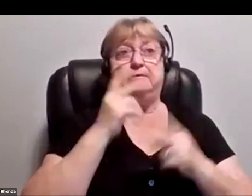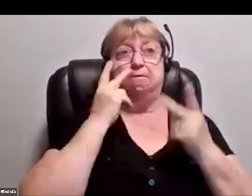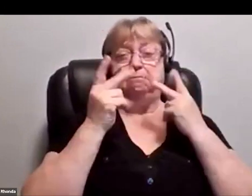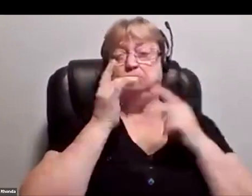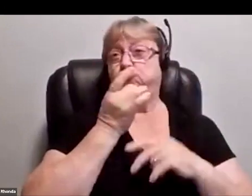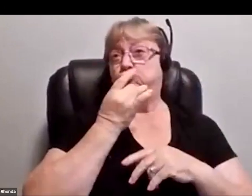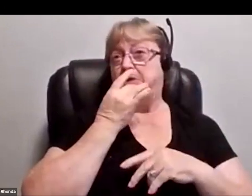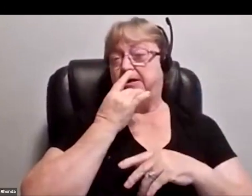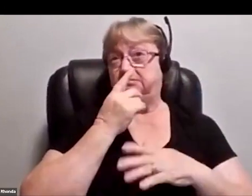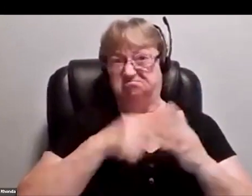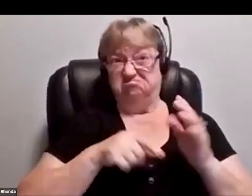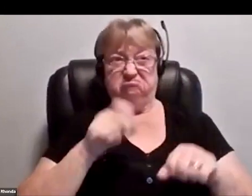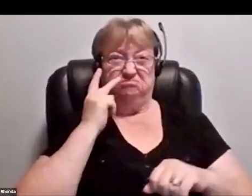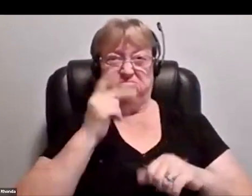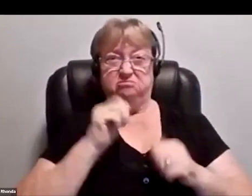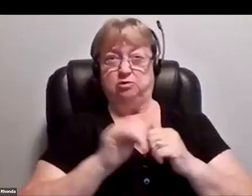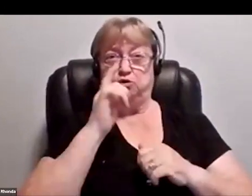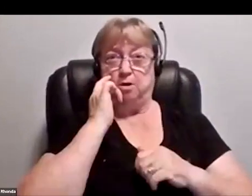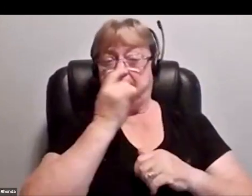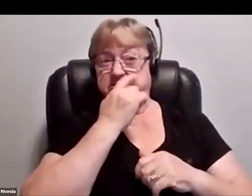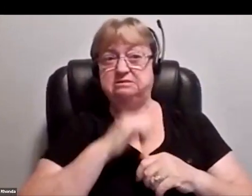Secondly, we've shown what it looks like in high-energy gamma rays.